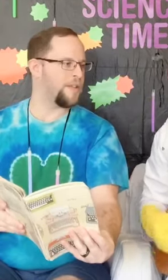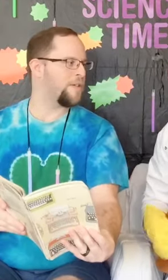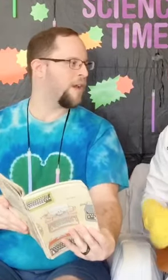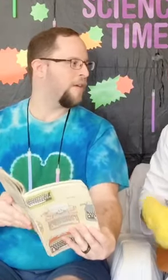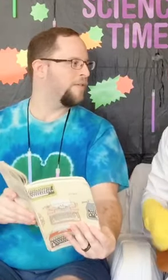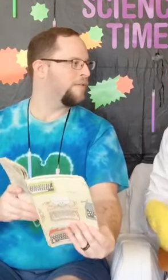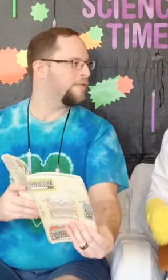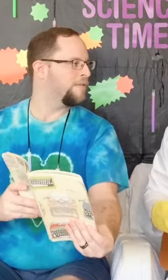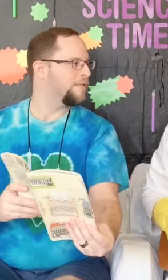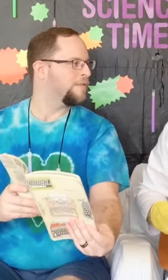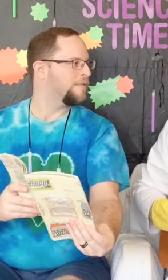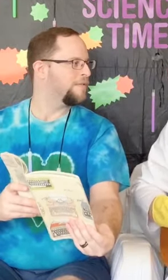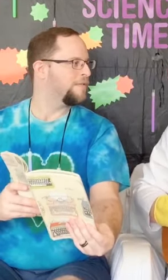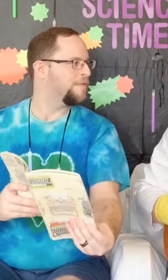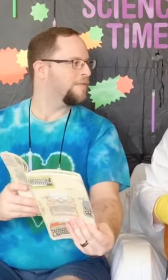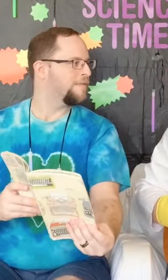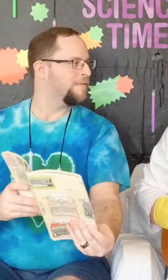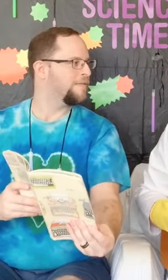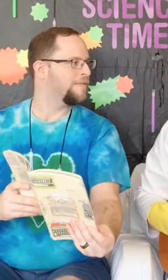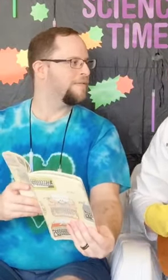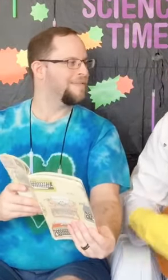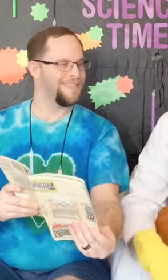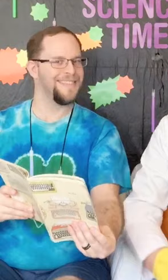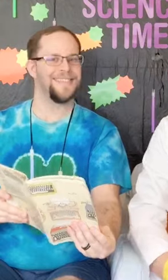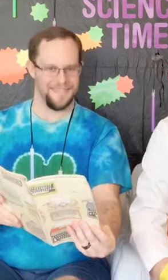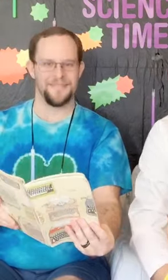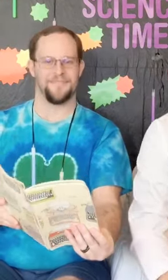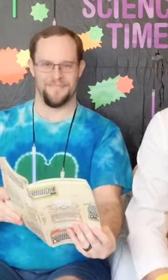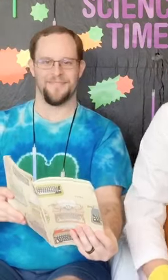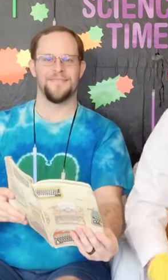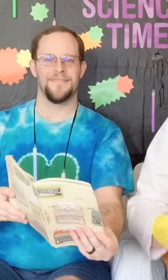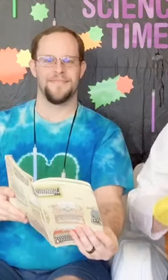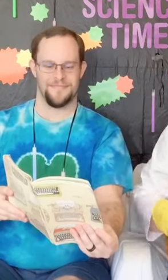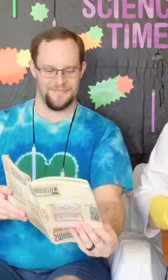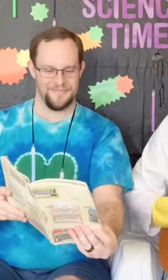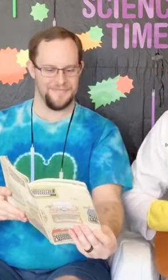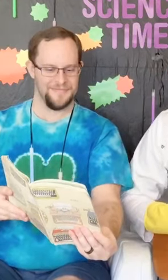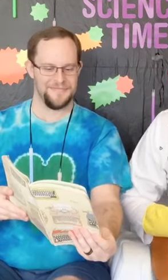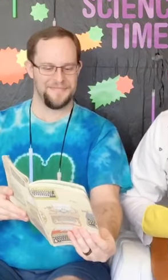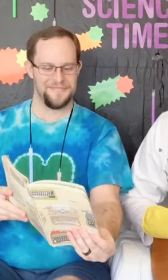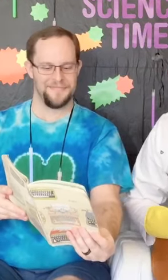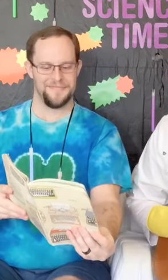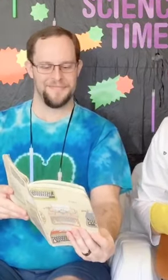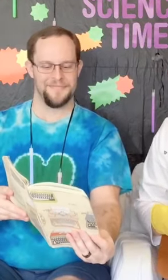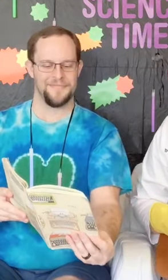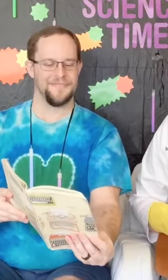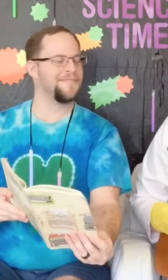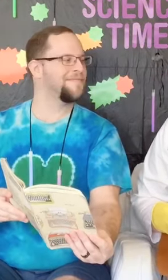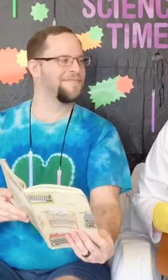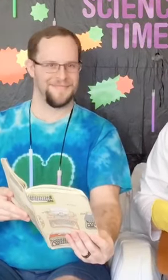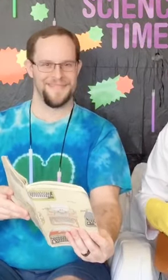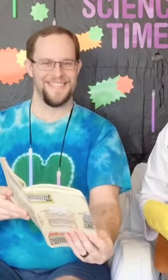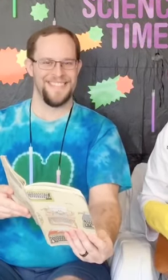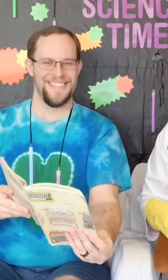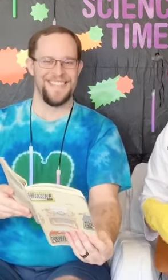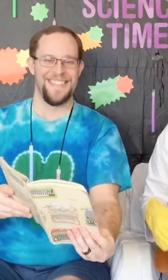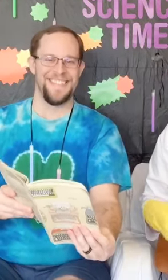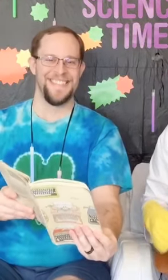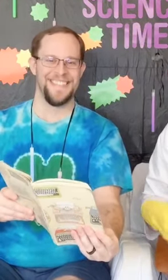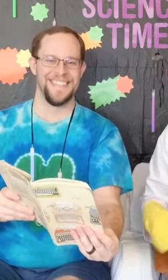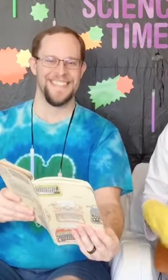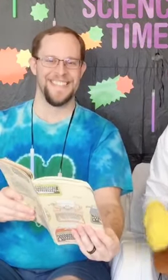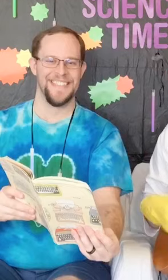studio. CALI: We are not in a sink. Okay. Hi! We're going to start right now!